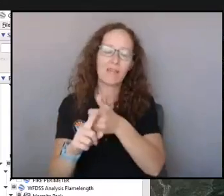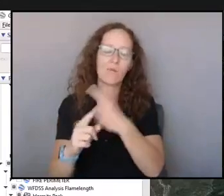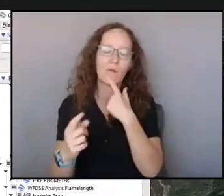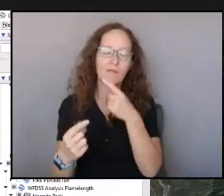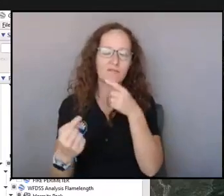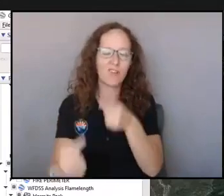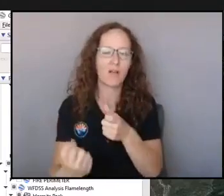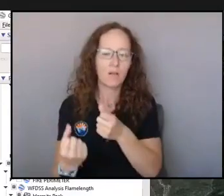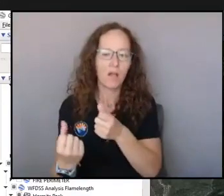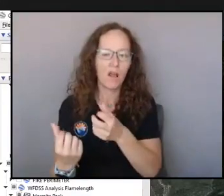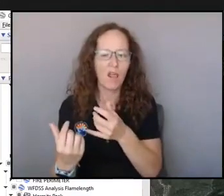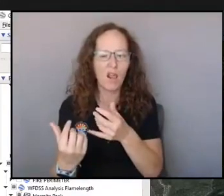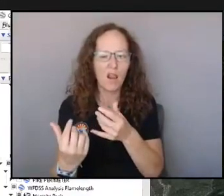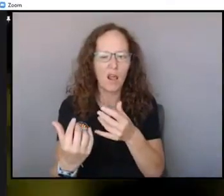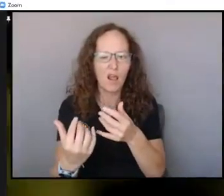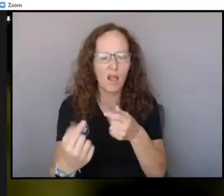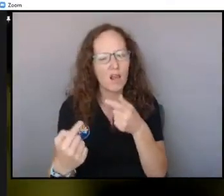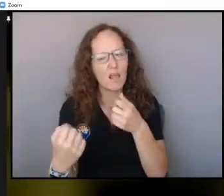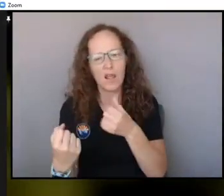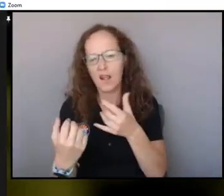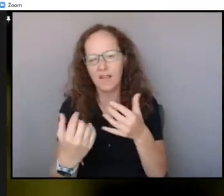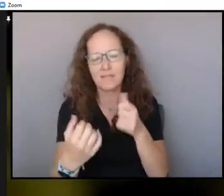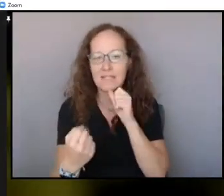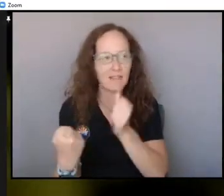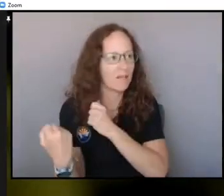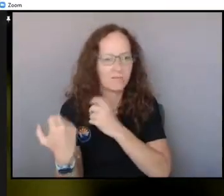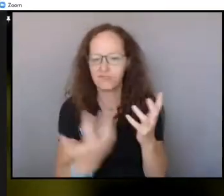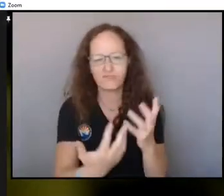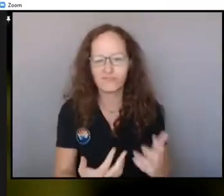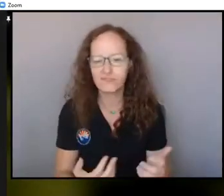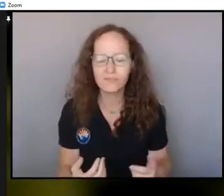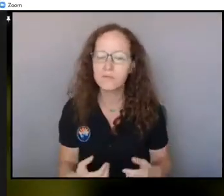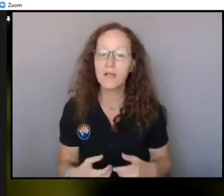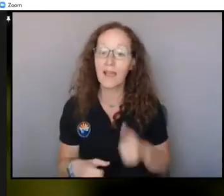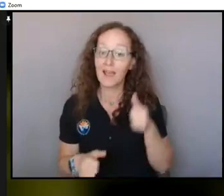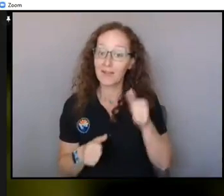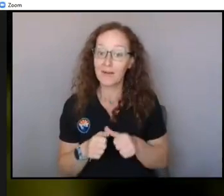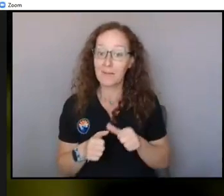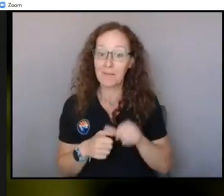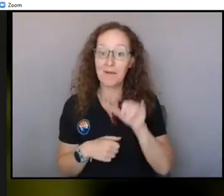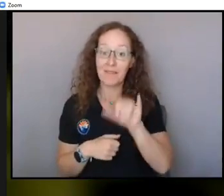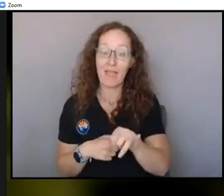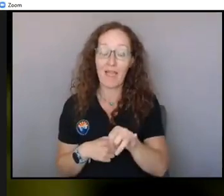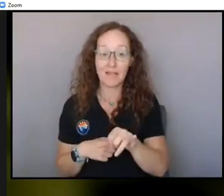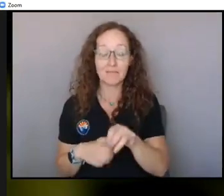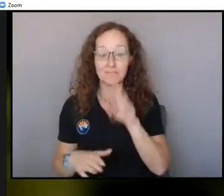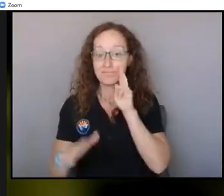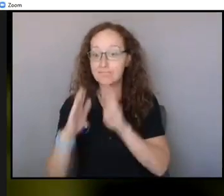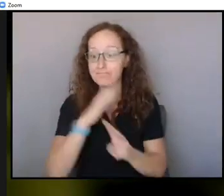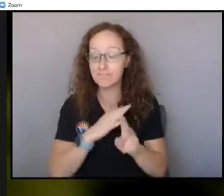ACTION AT ALL, THAT IS WHAT WOULD BE PREDICTED TO HAPPEN IN THERE.